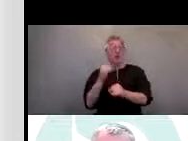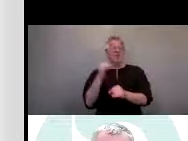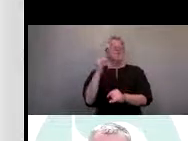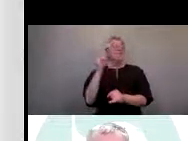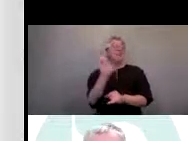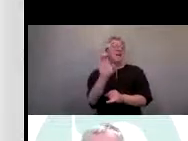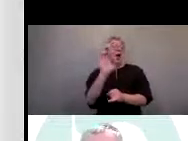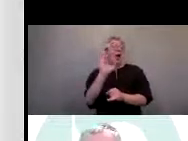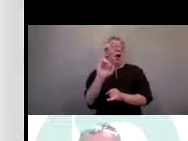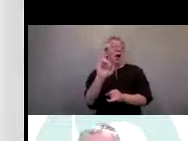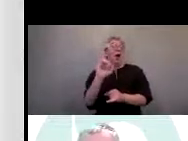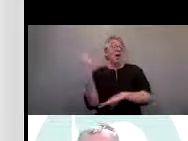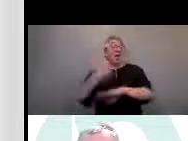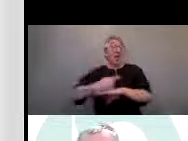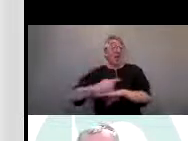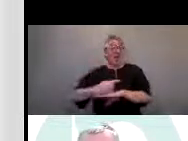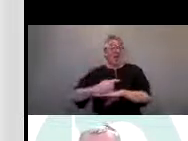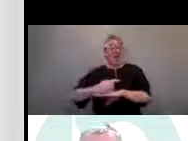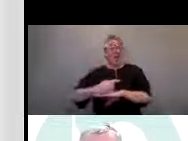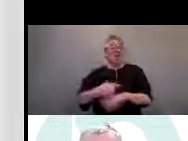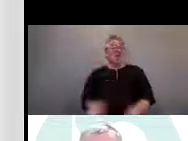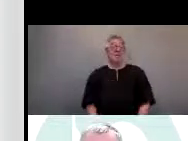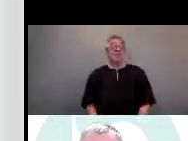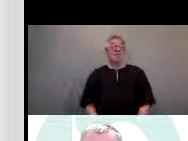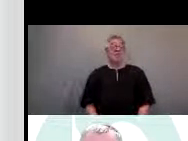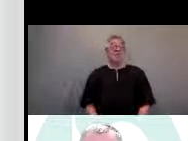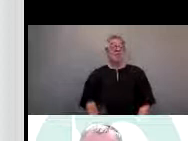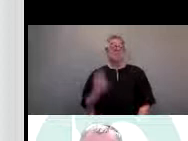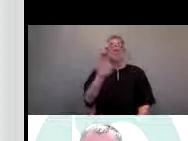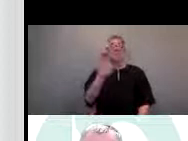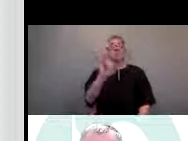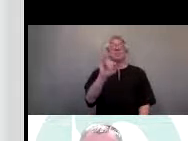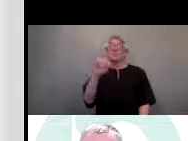25. Did you know that this is international cochlear implant day